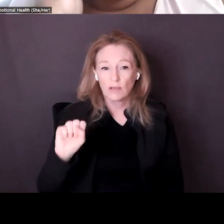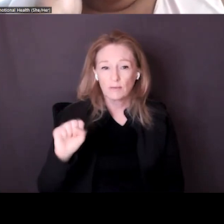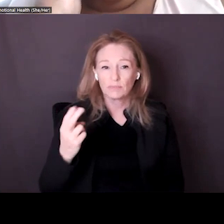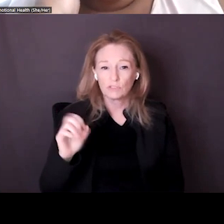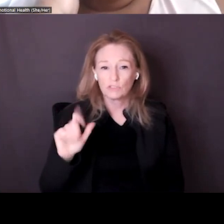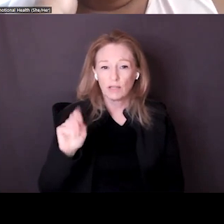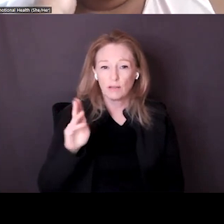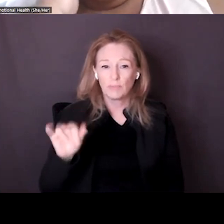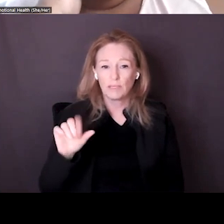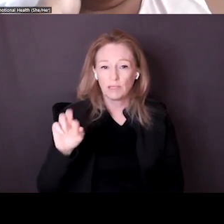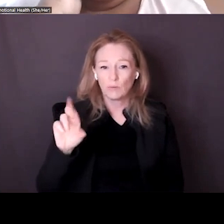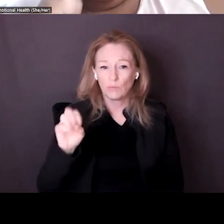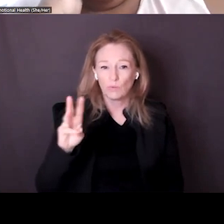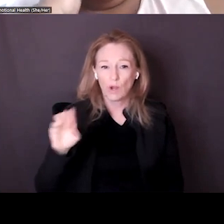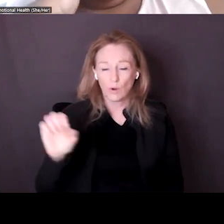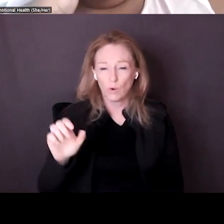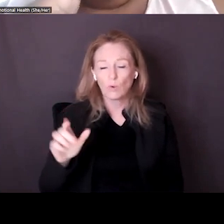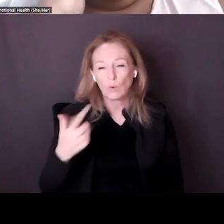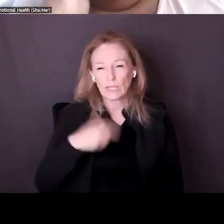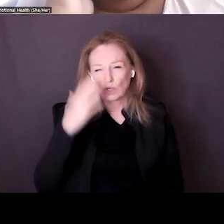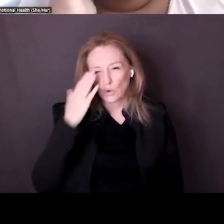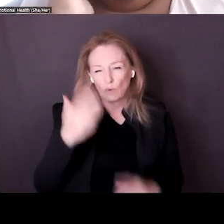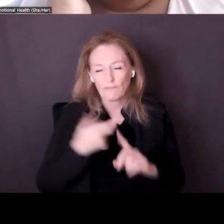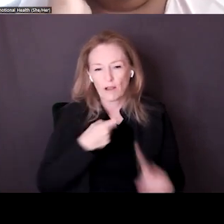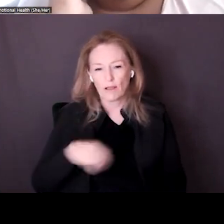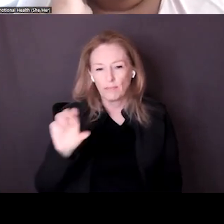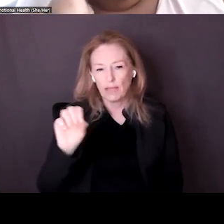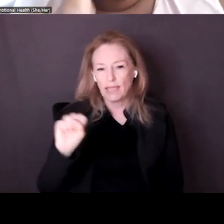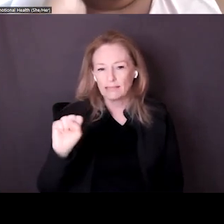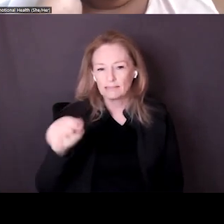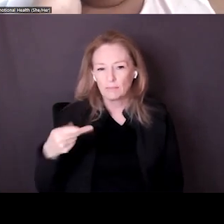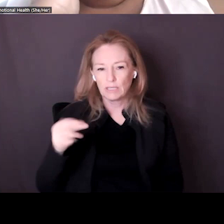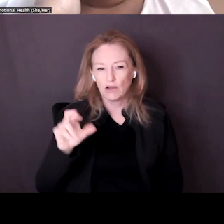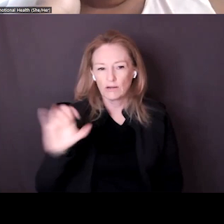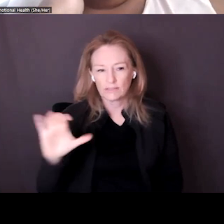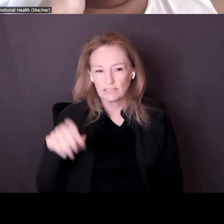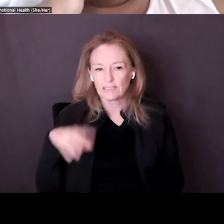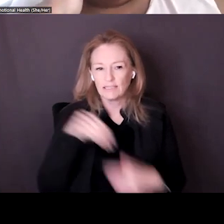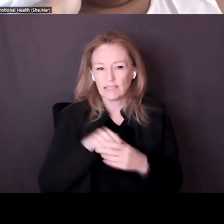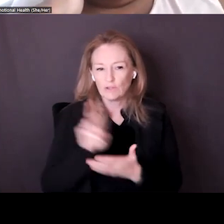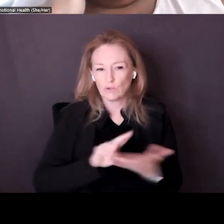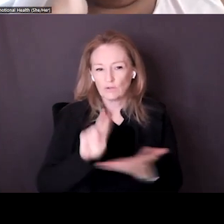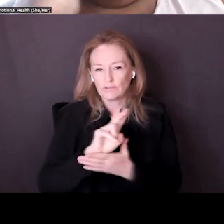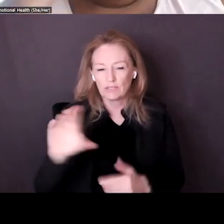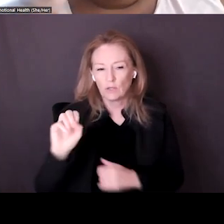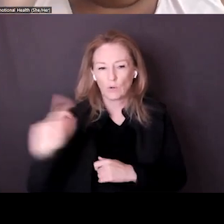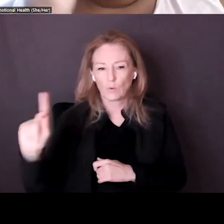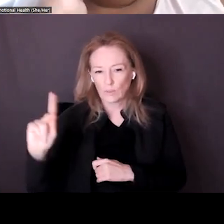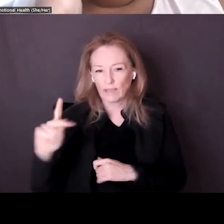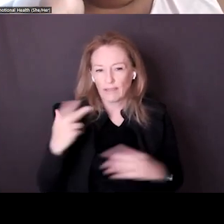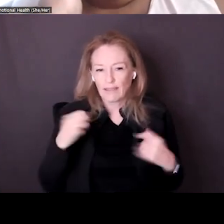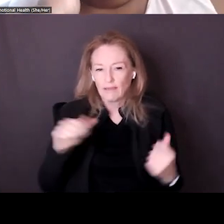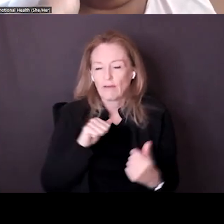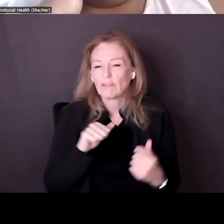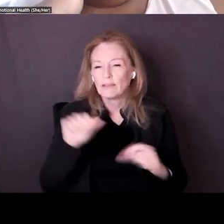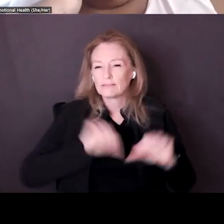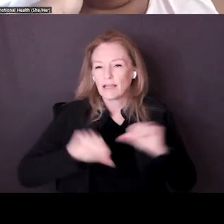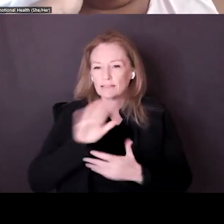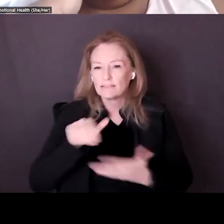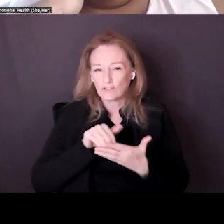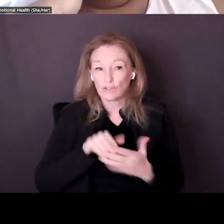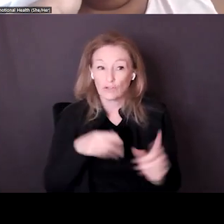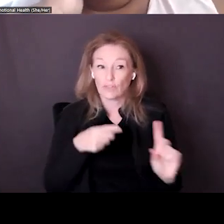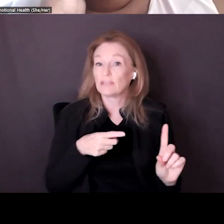US KNOW. THIS QUOTE FITS IN THE CONTEXT OF STATES NEEDING